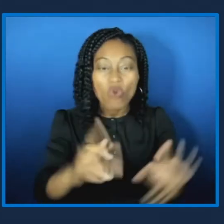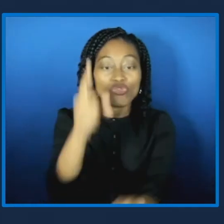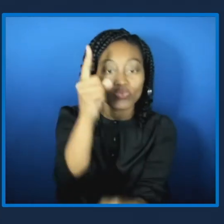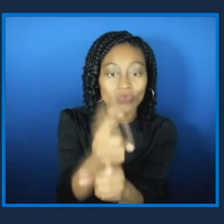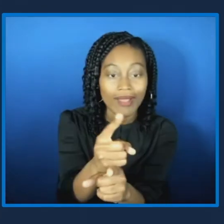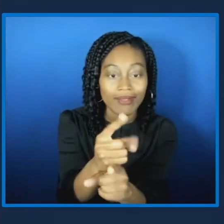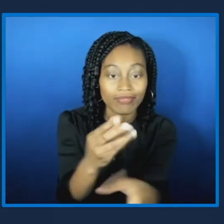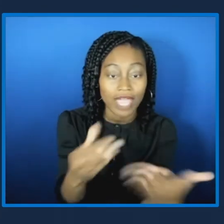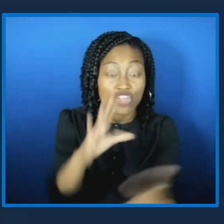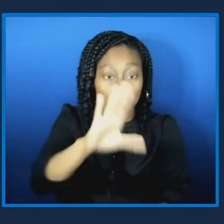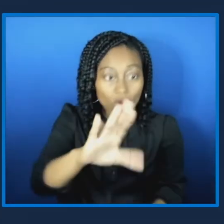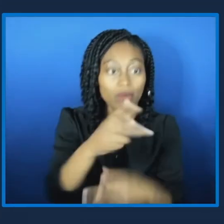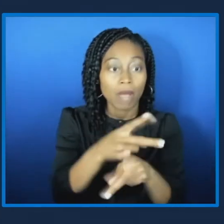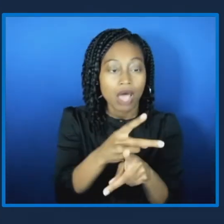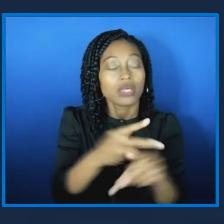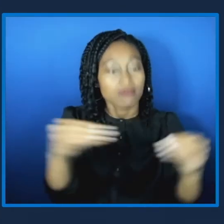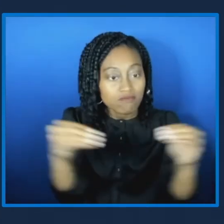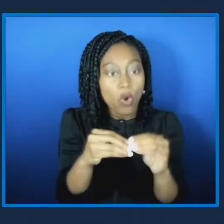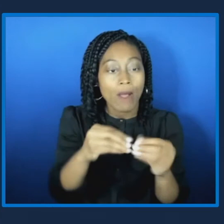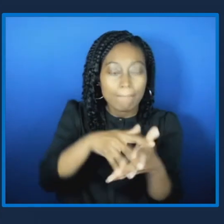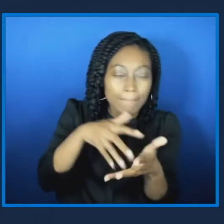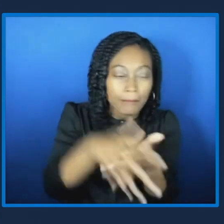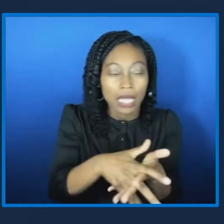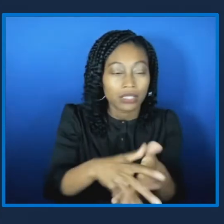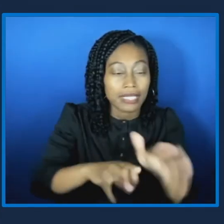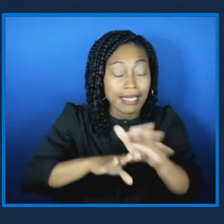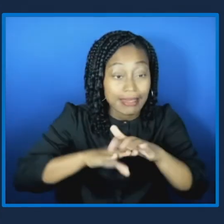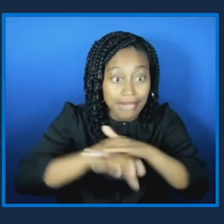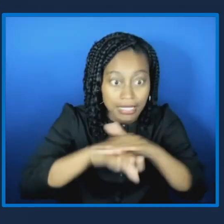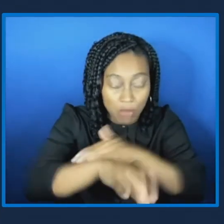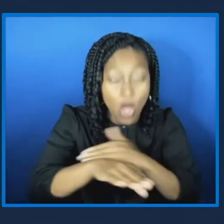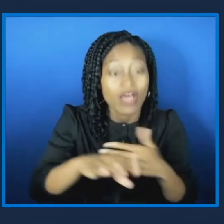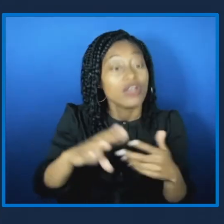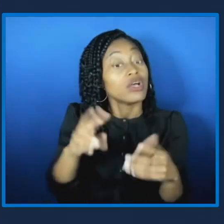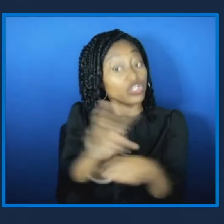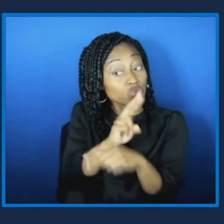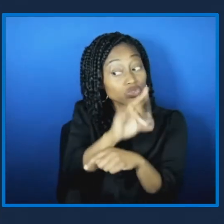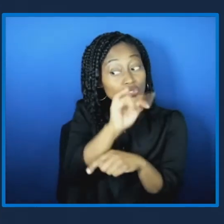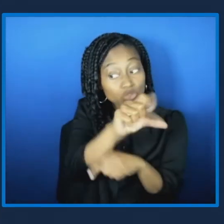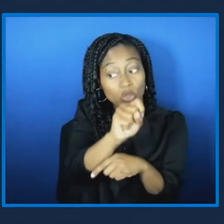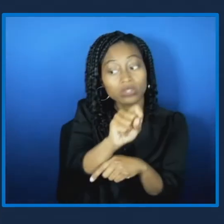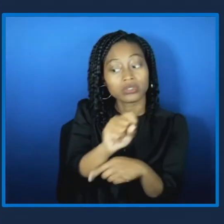and use the tools provided by Microsoft and others to do it. It's all there.